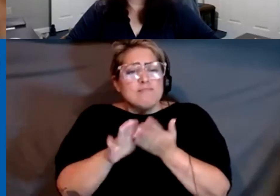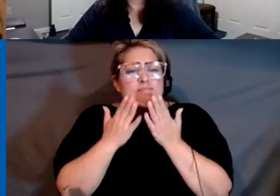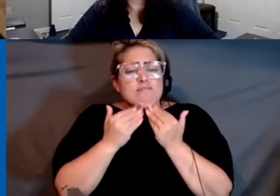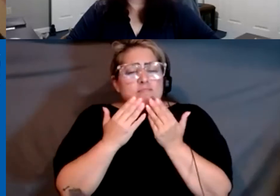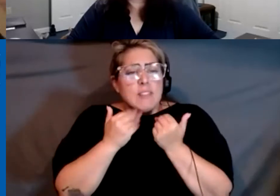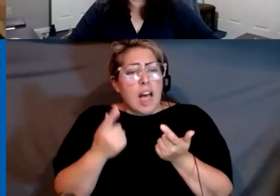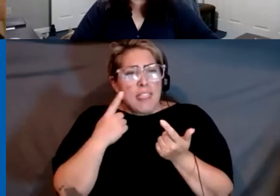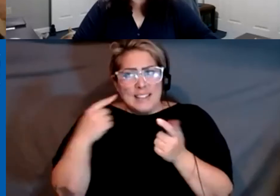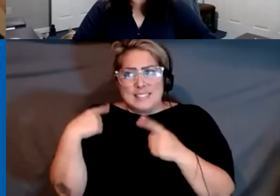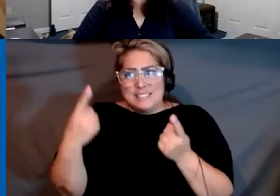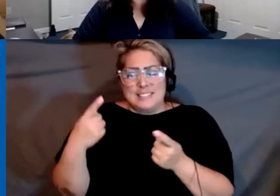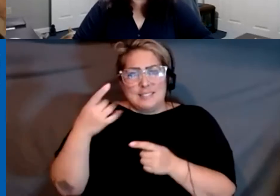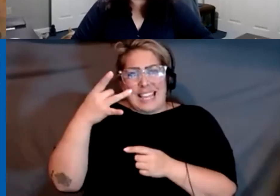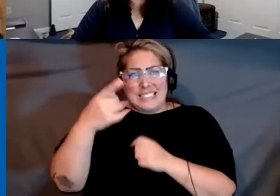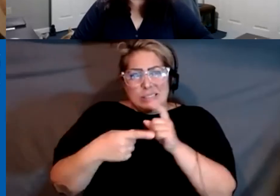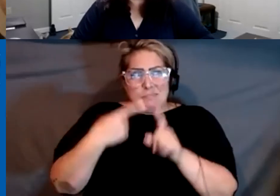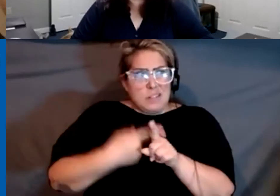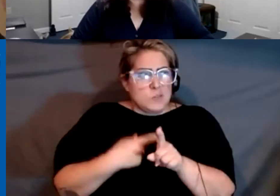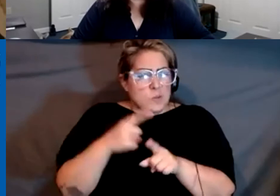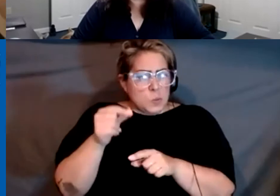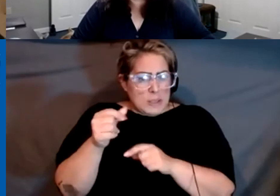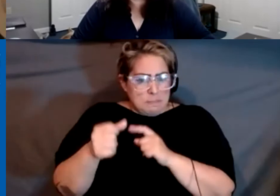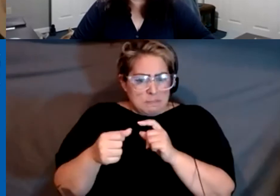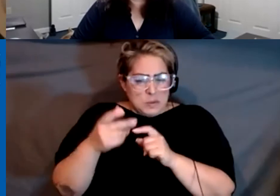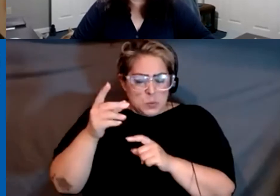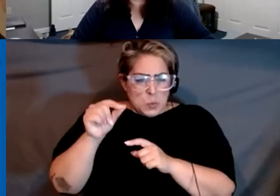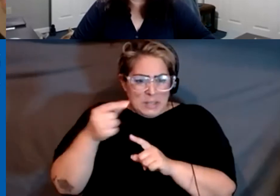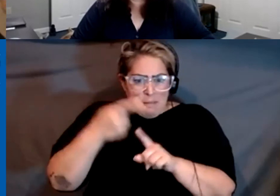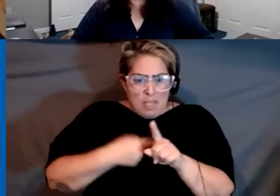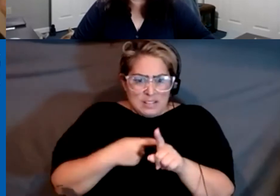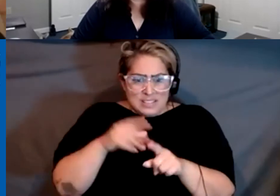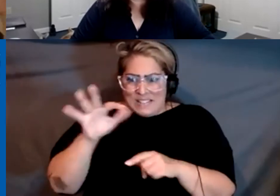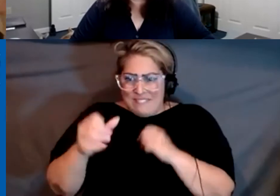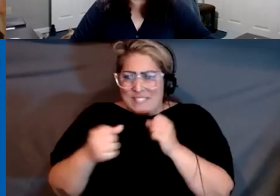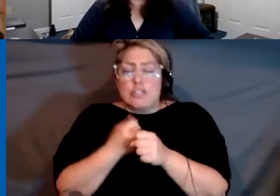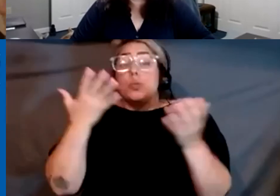20 months. However many months it has been -- 95 years .